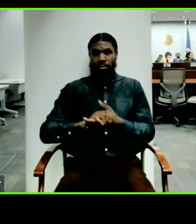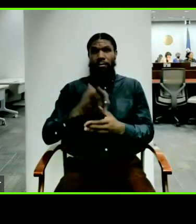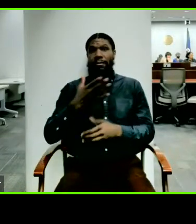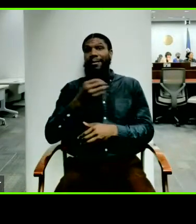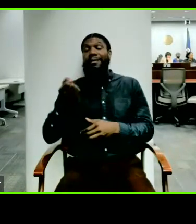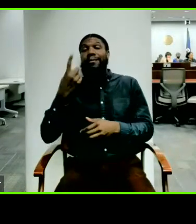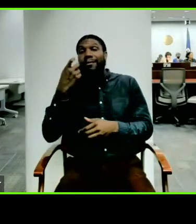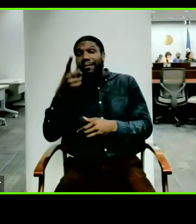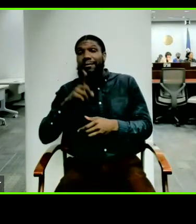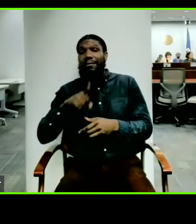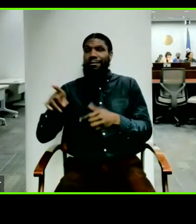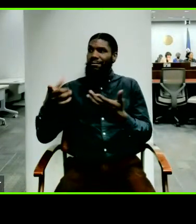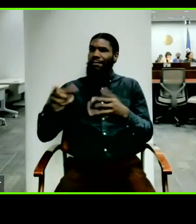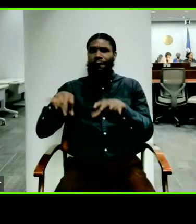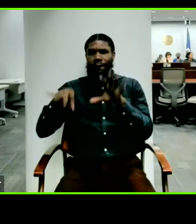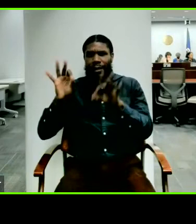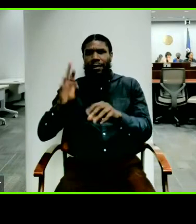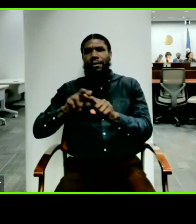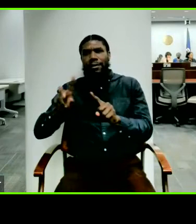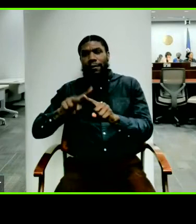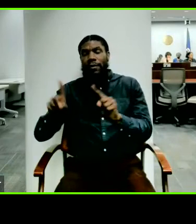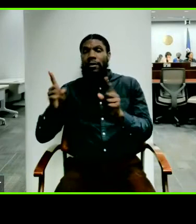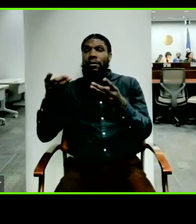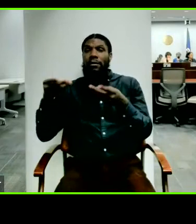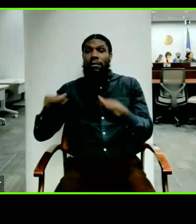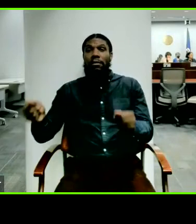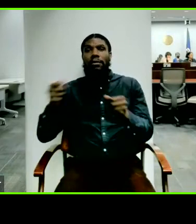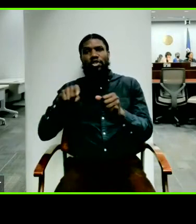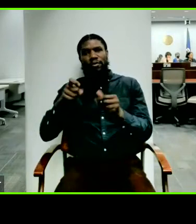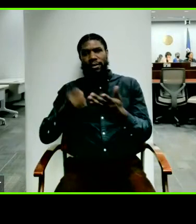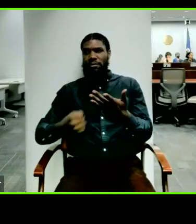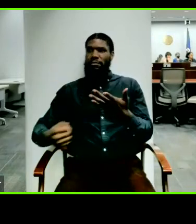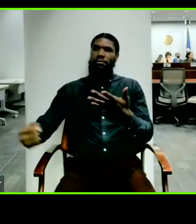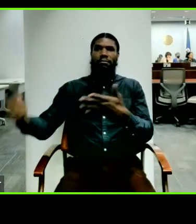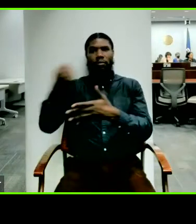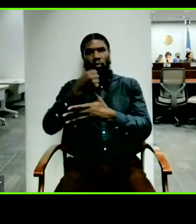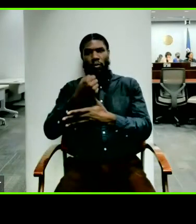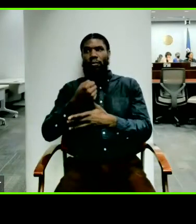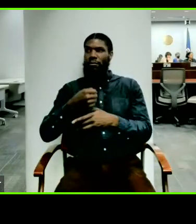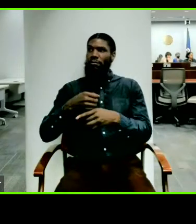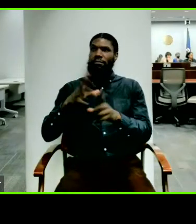should be a priority, especially as our society becomes more religiously diverse.